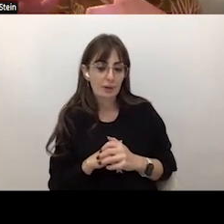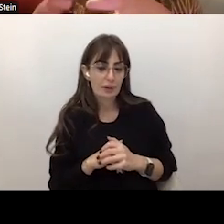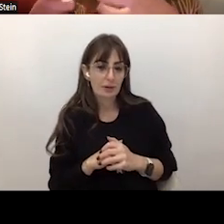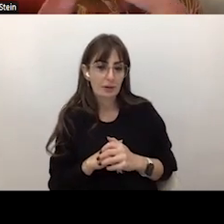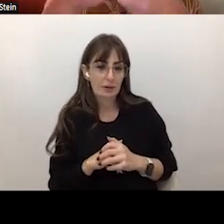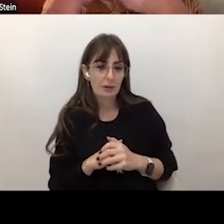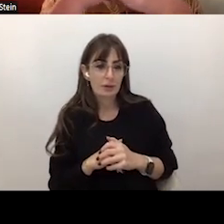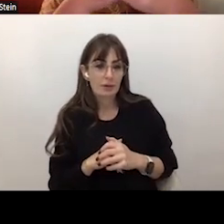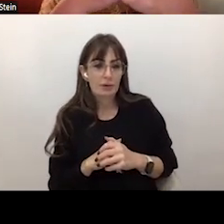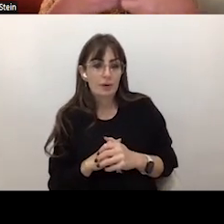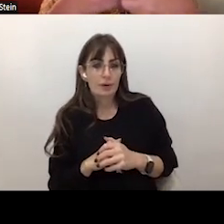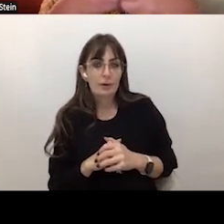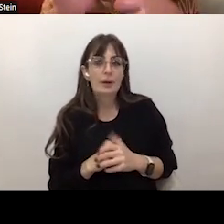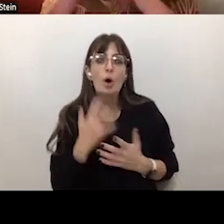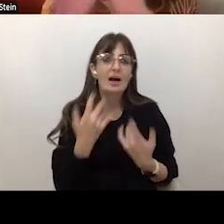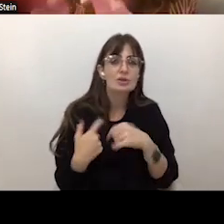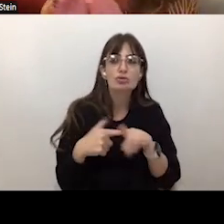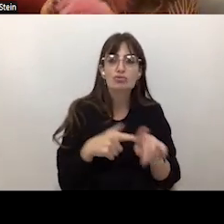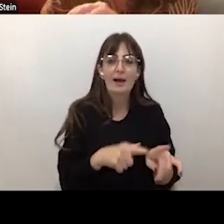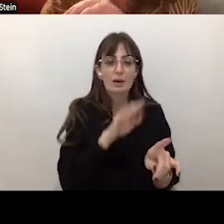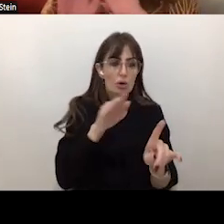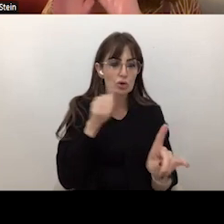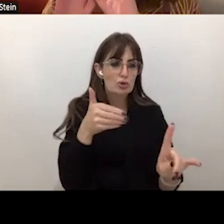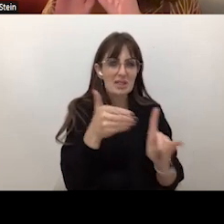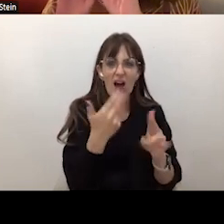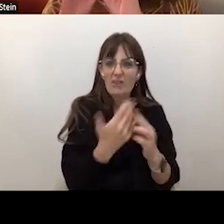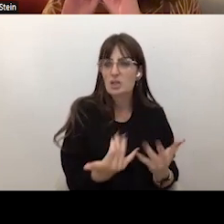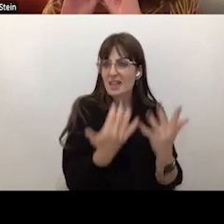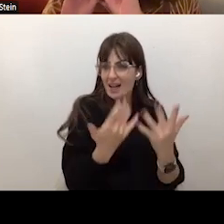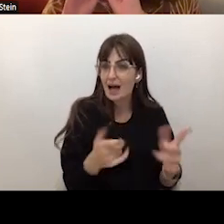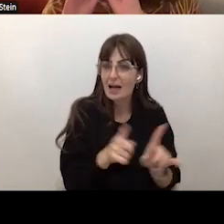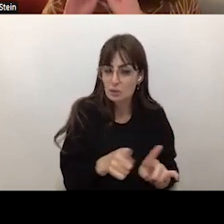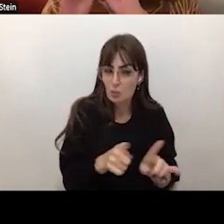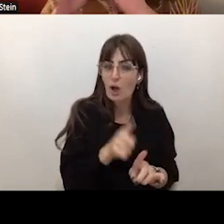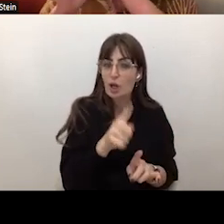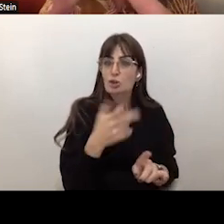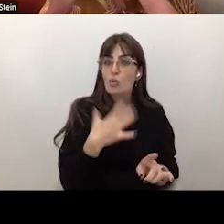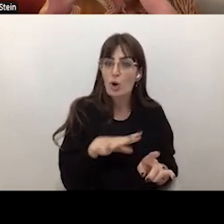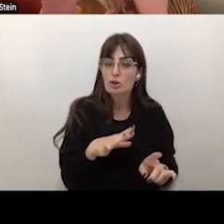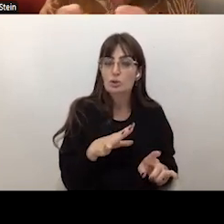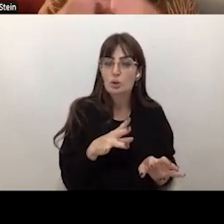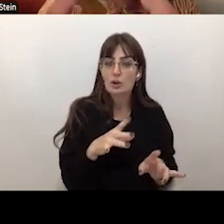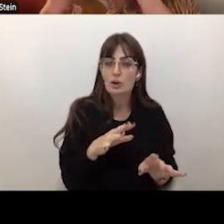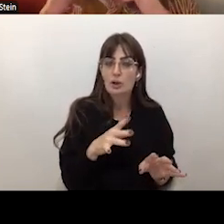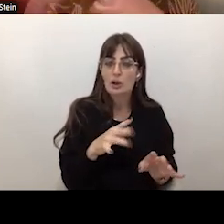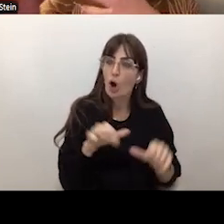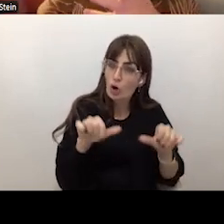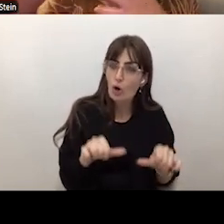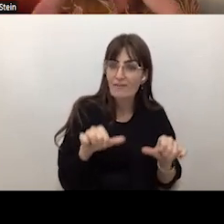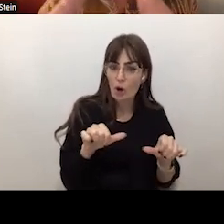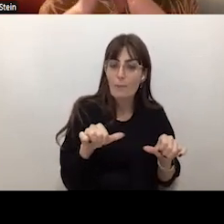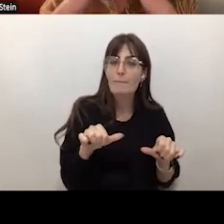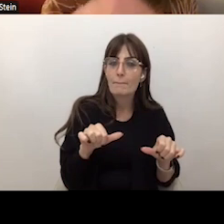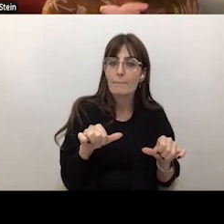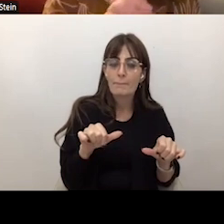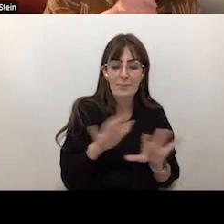and what targeted attempts of data, I just wanted to confirm, confirm, I wanted to reiterate,